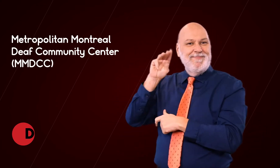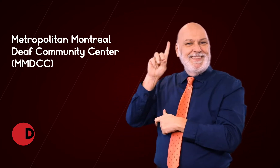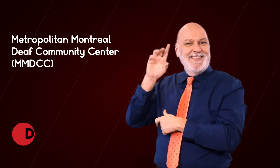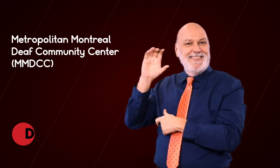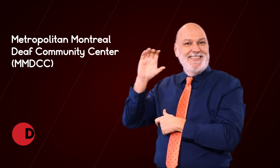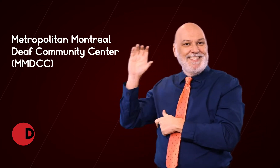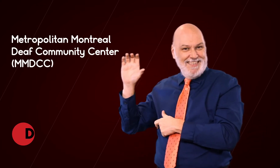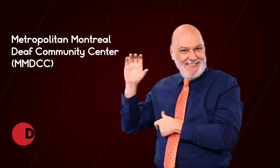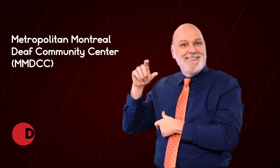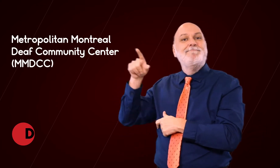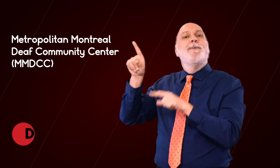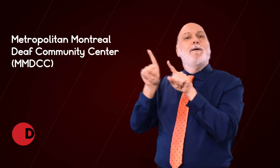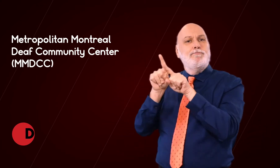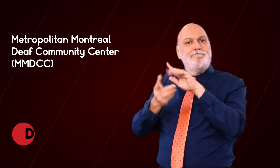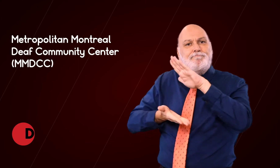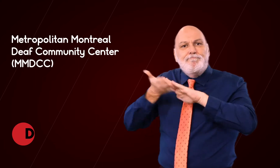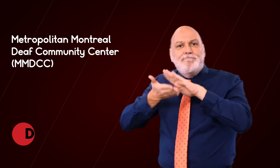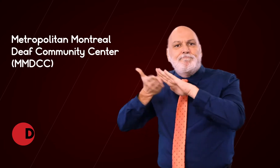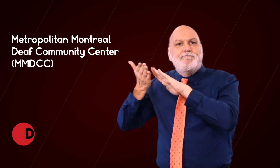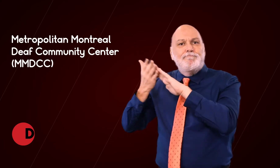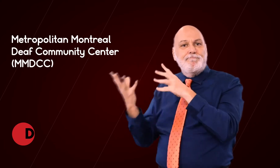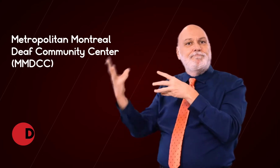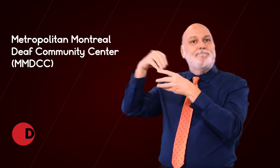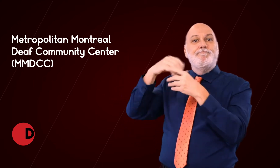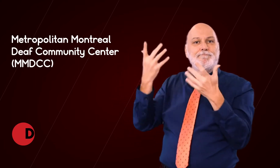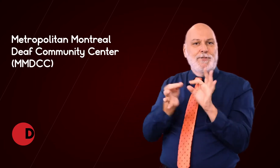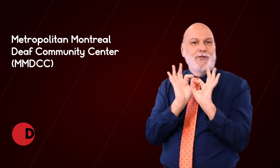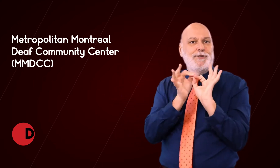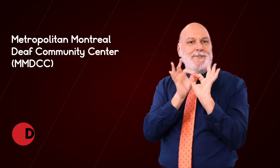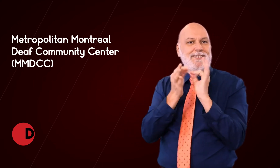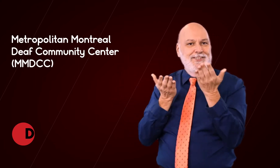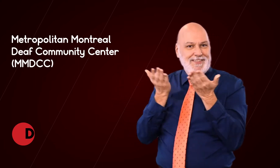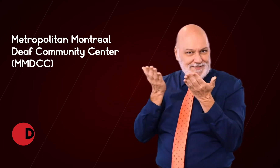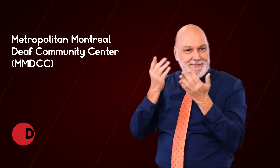MMDCC has also operated a business,